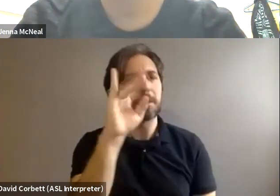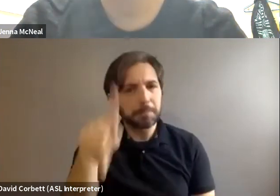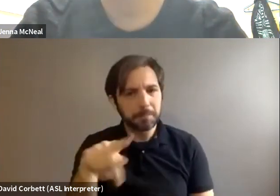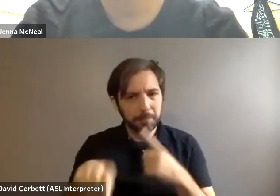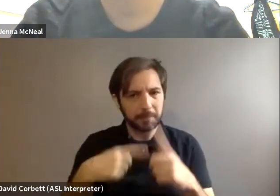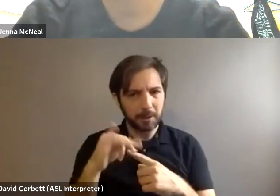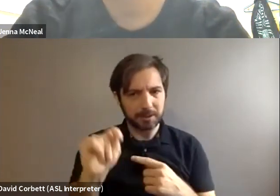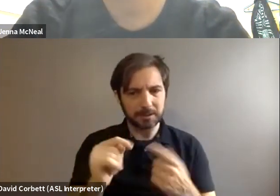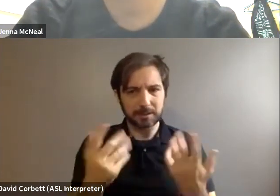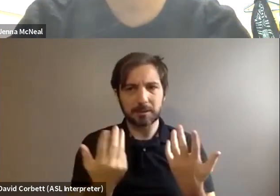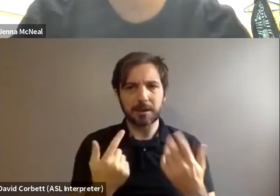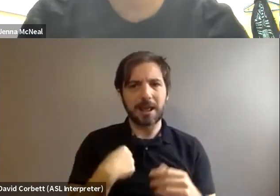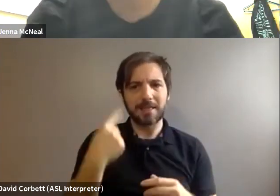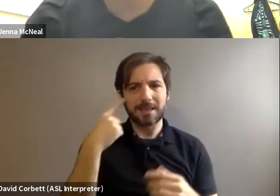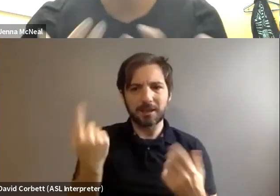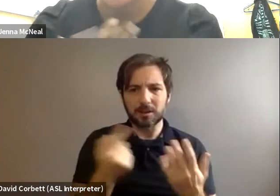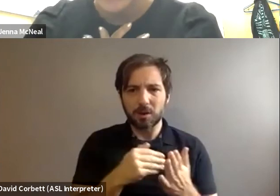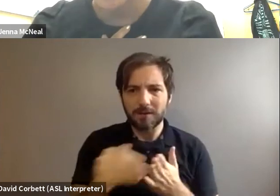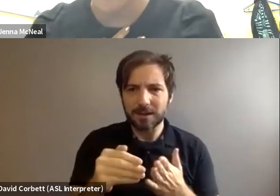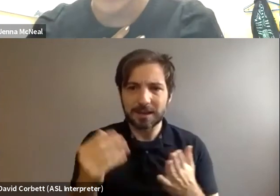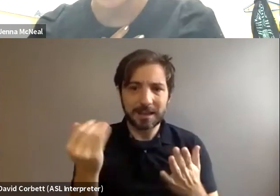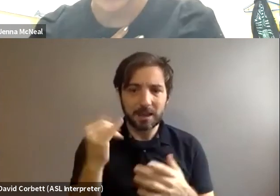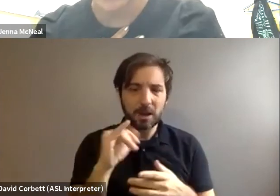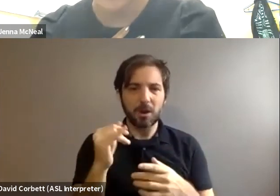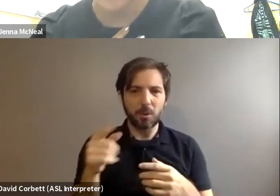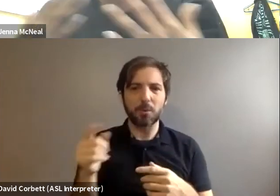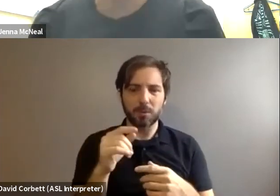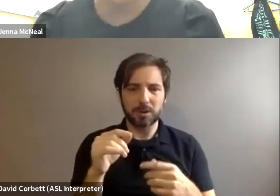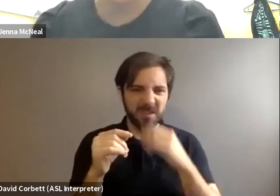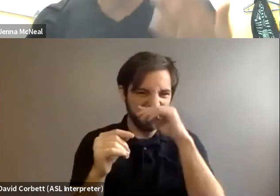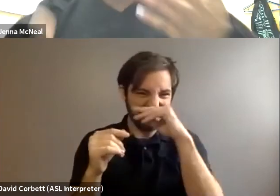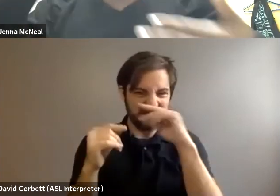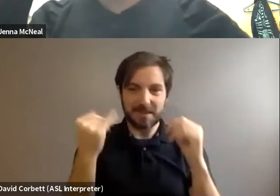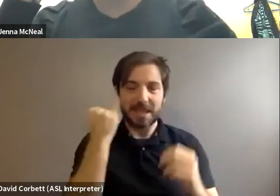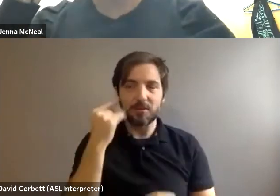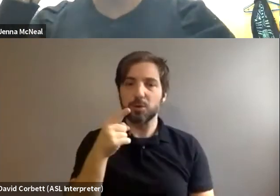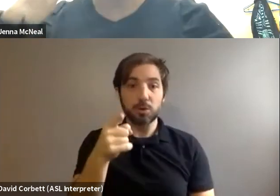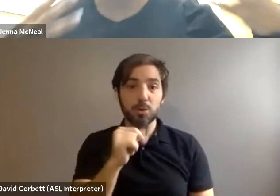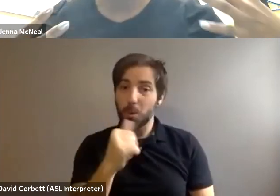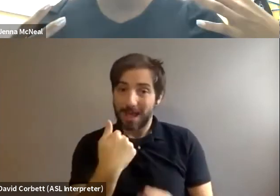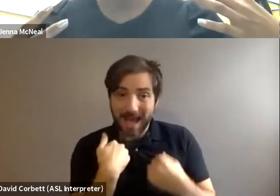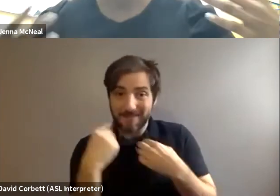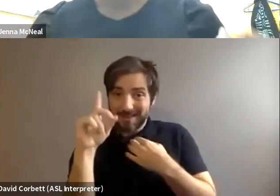know per se if you if you're not the one with the disability maybe it's not on your brain